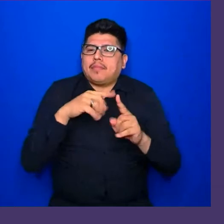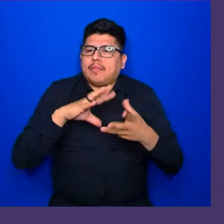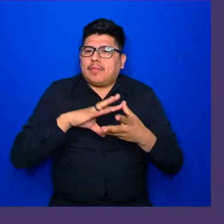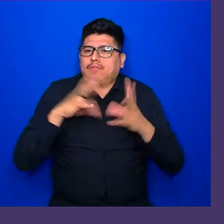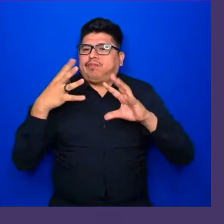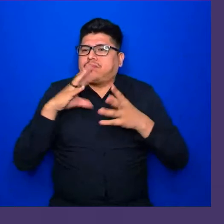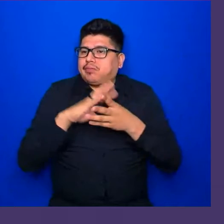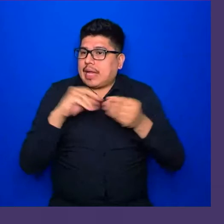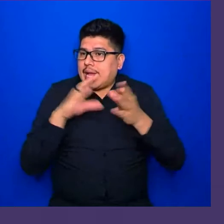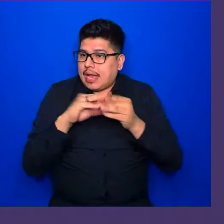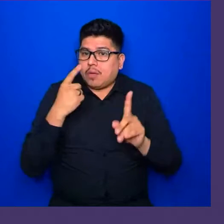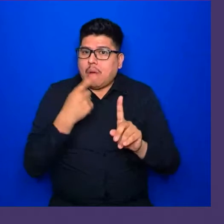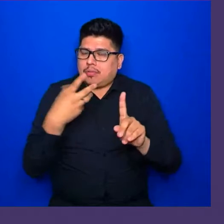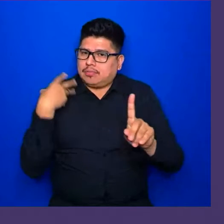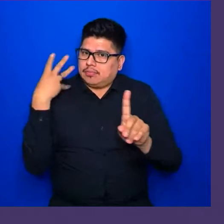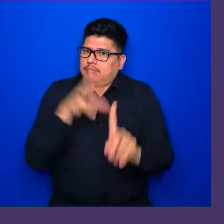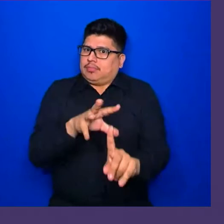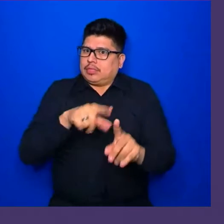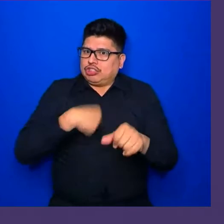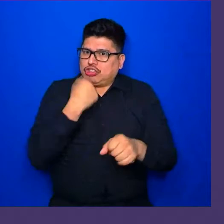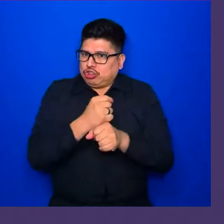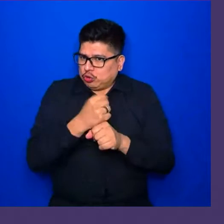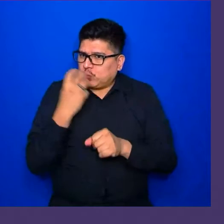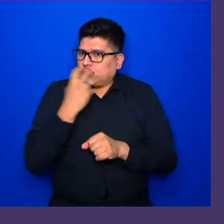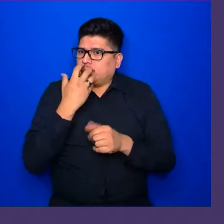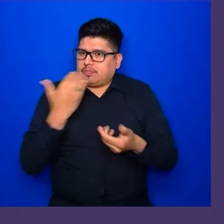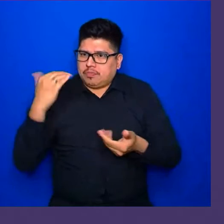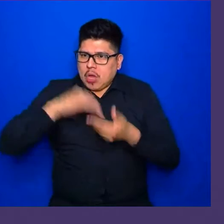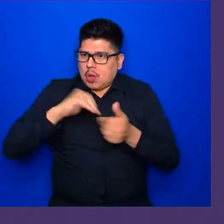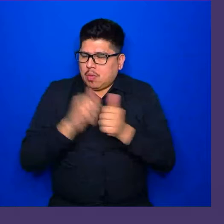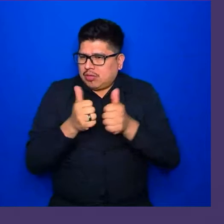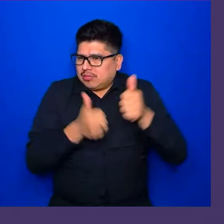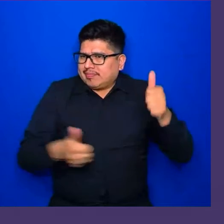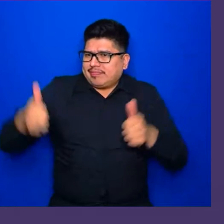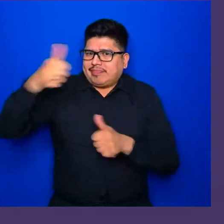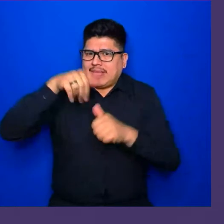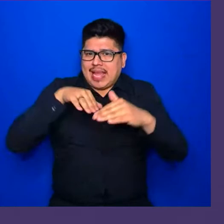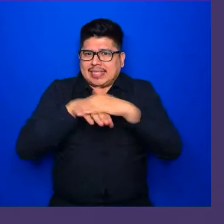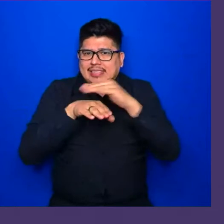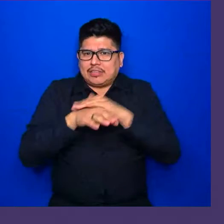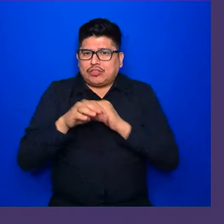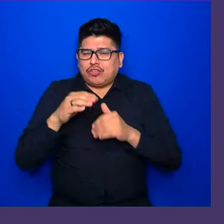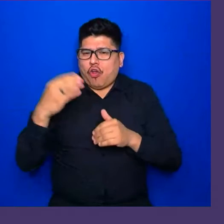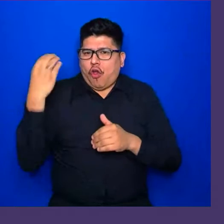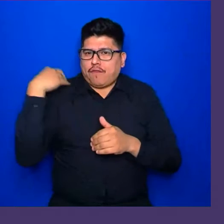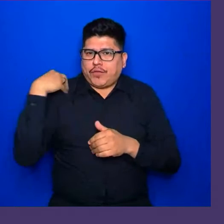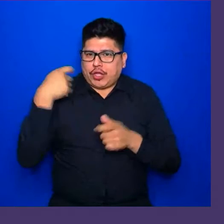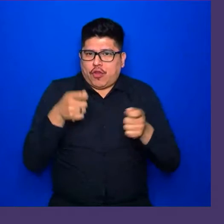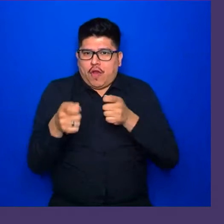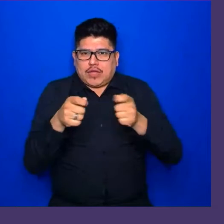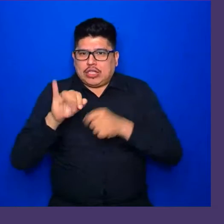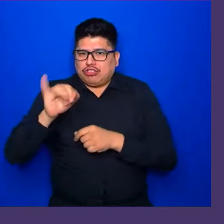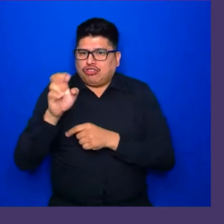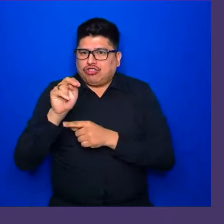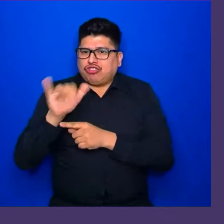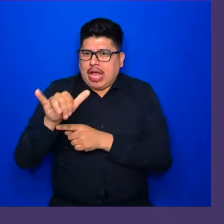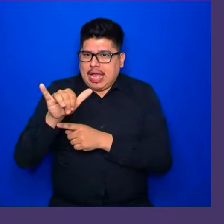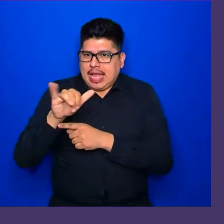with our Chief Accessibility Officer, Jenny Lay-Flurrie at APEC. You were really talking about employment, and talent,